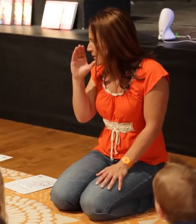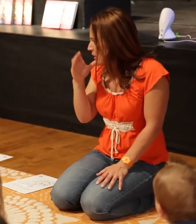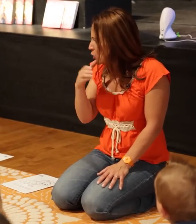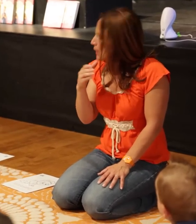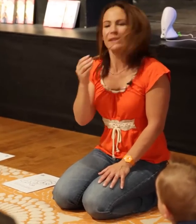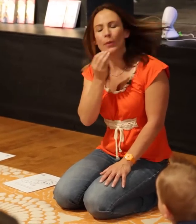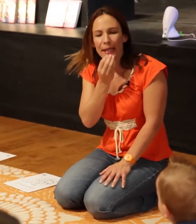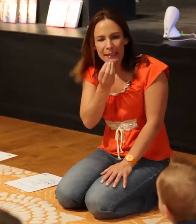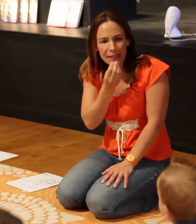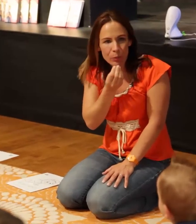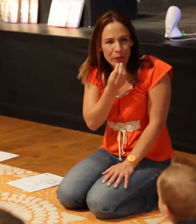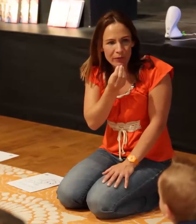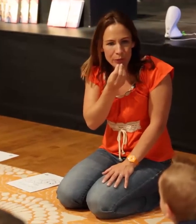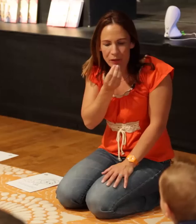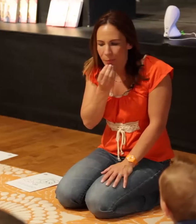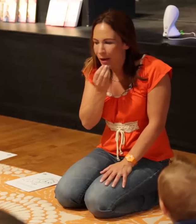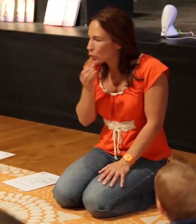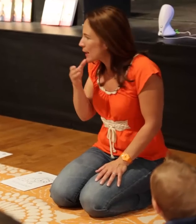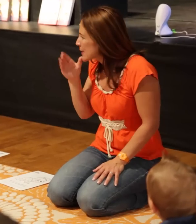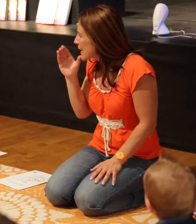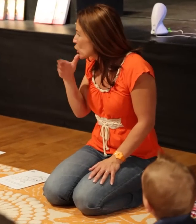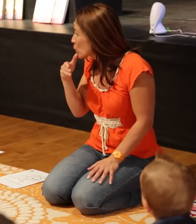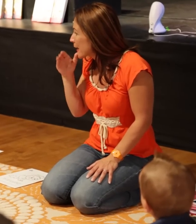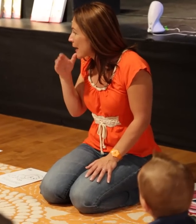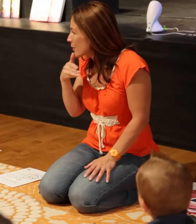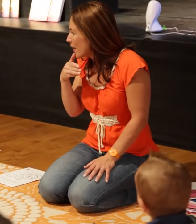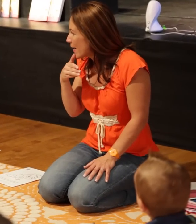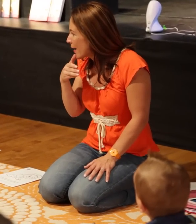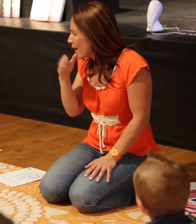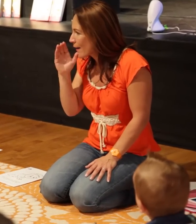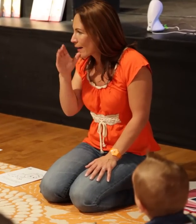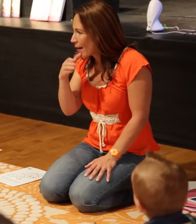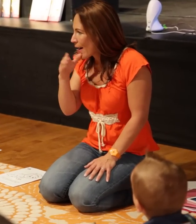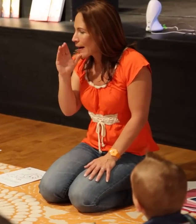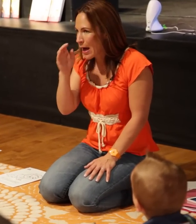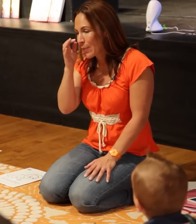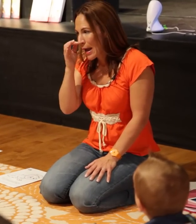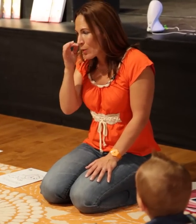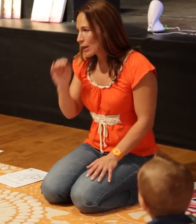So EAT is like you're putting food in your mouth. DRINK is like you're drinking out of a cup.